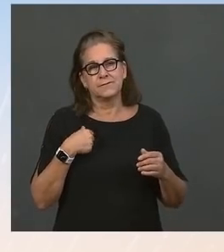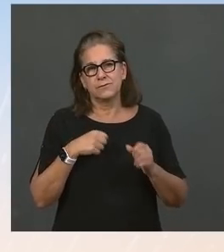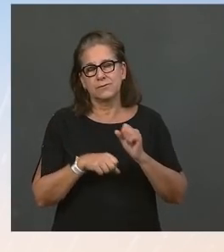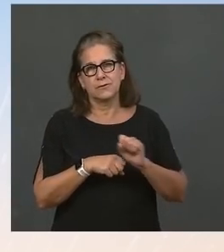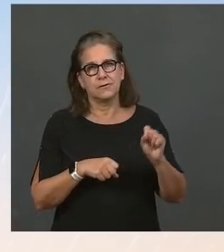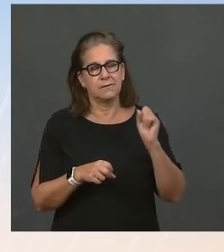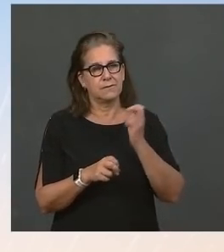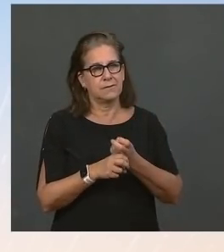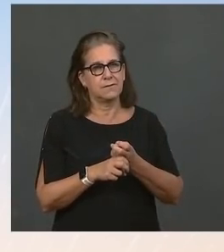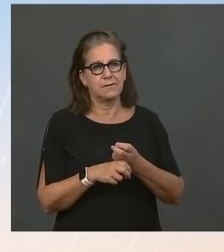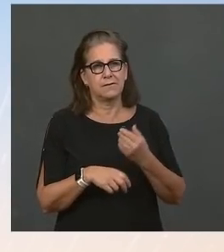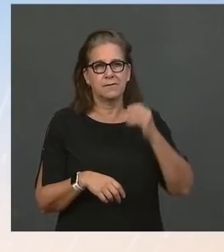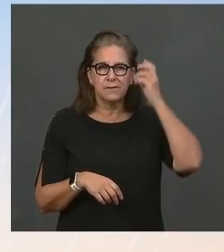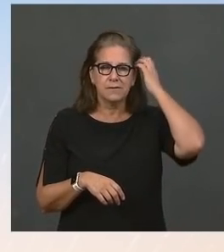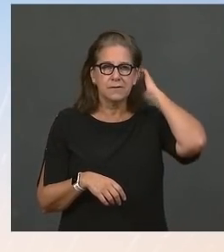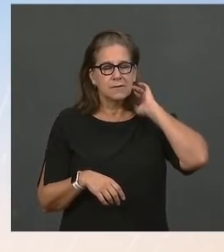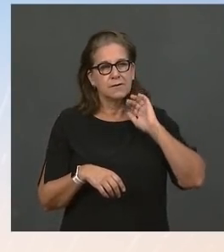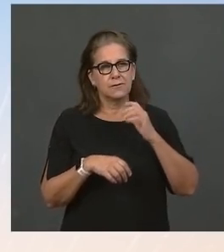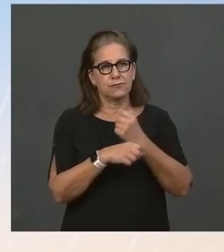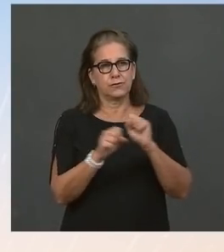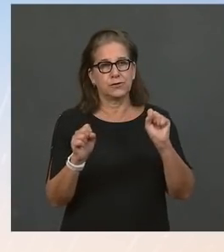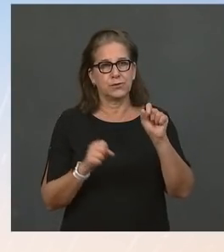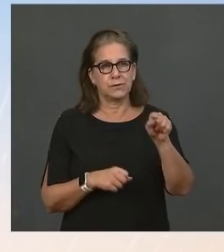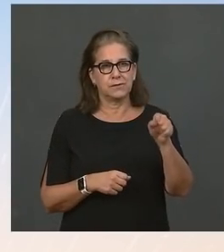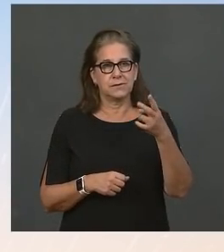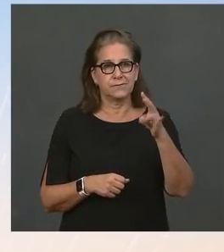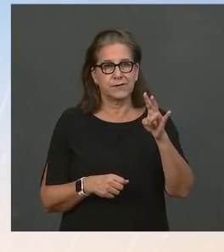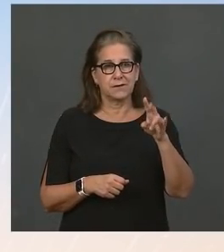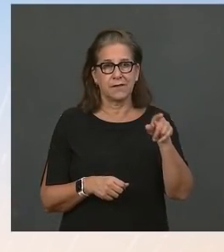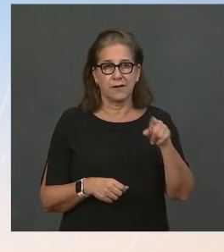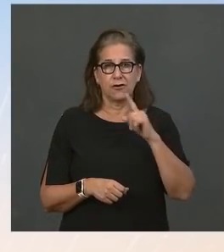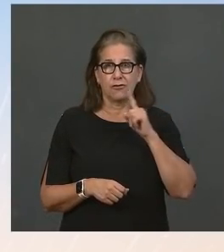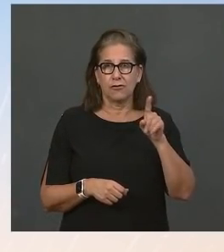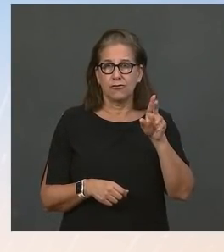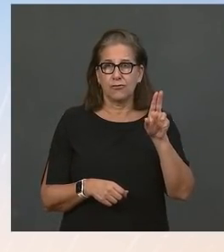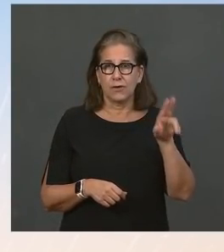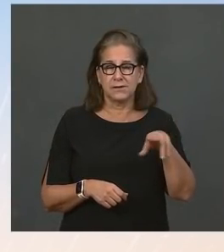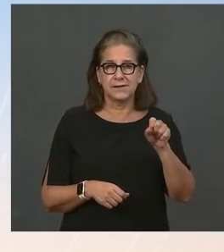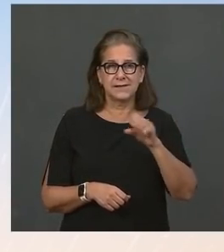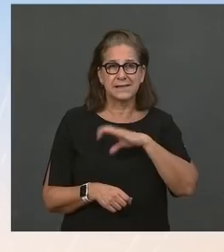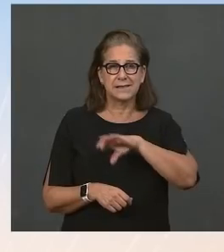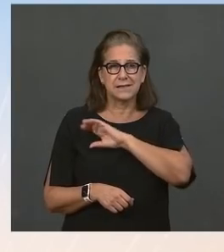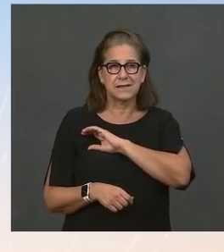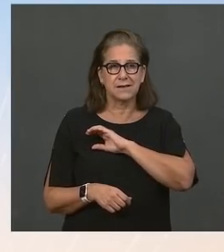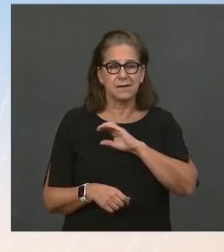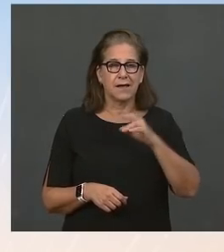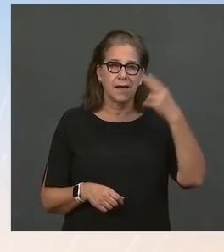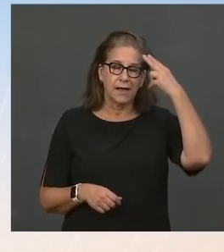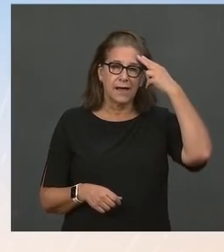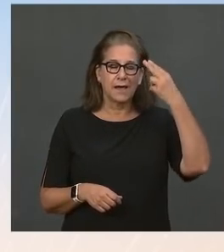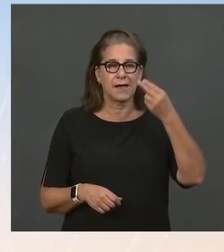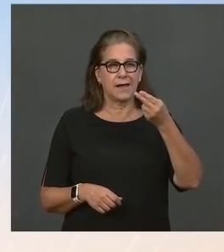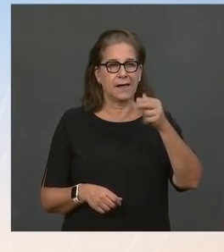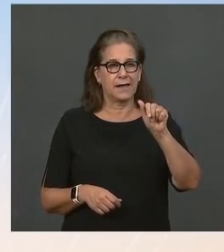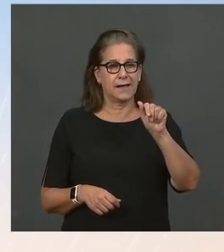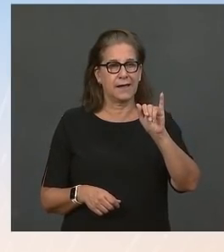And there has been targeting over the course of the last few years of U.S. citizens in Haiti -- and other countries, too. It's not the only country,